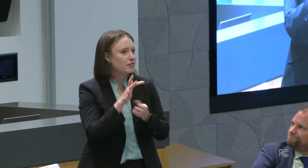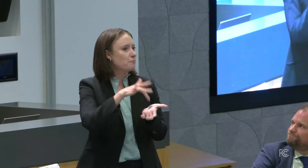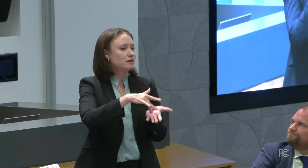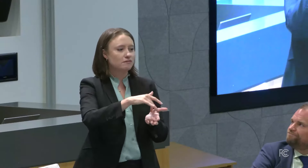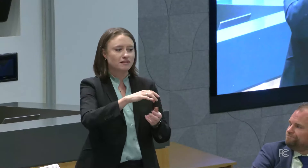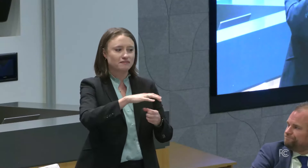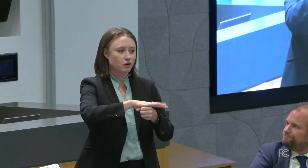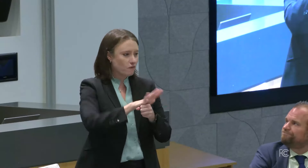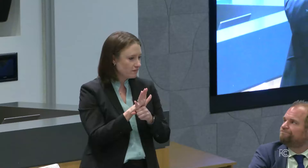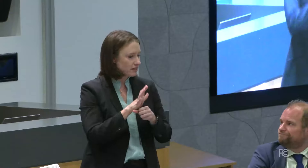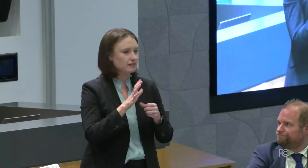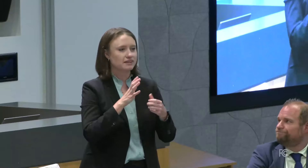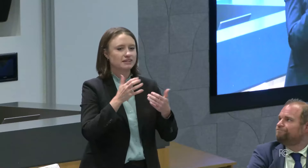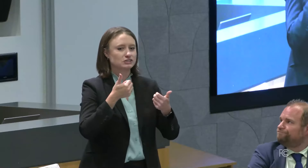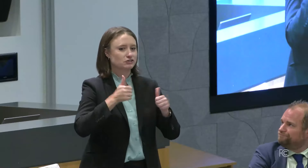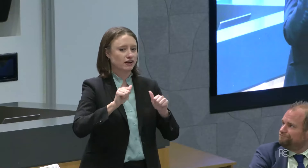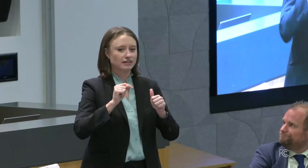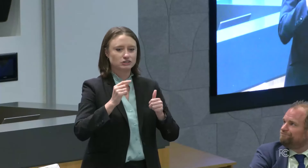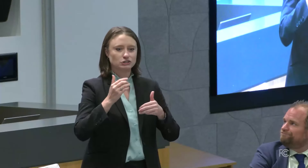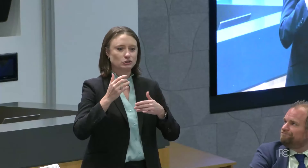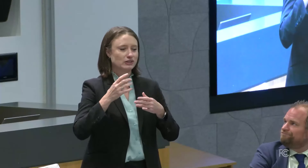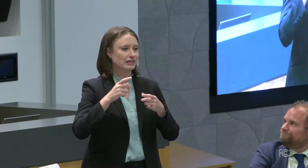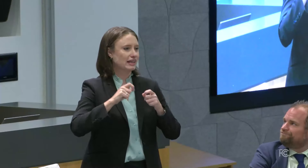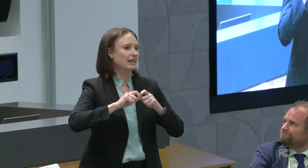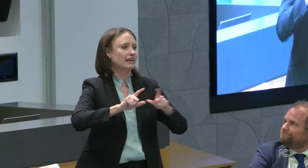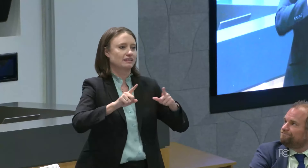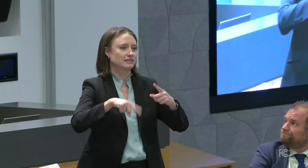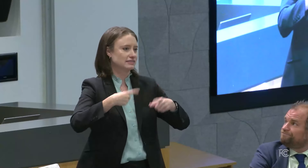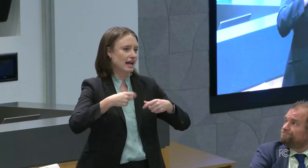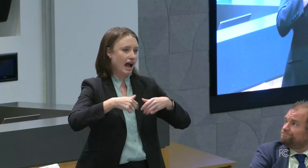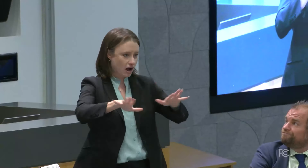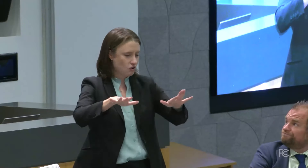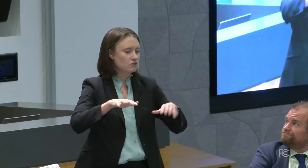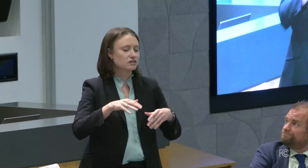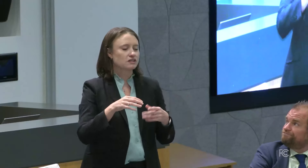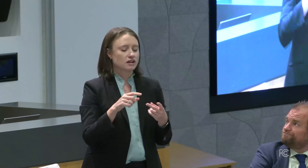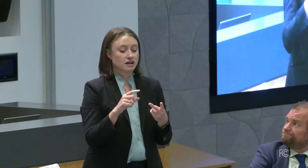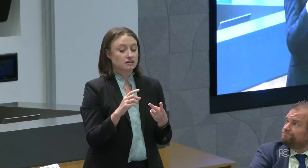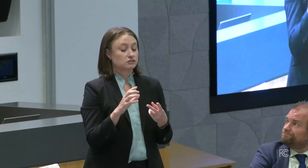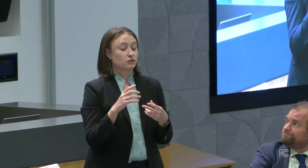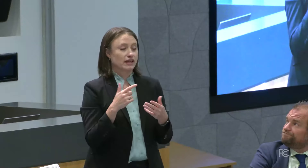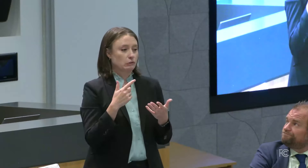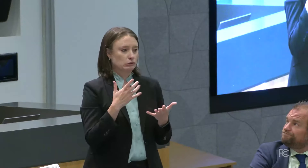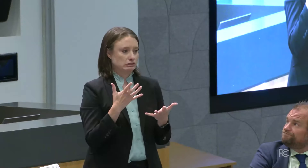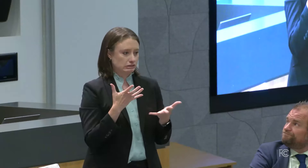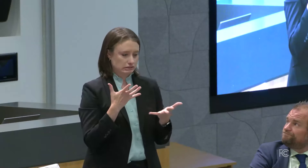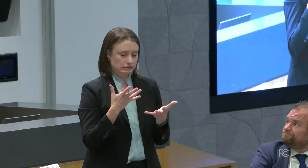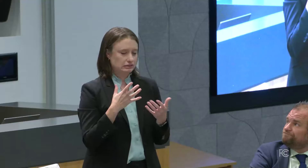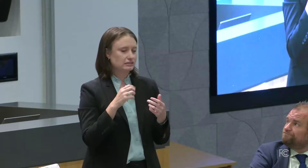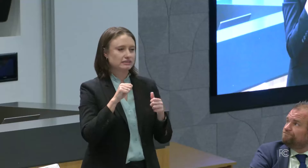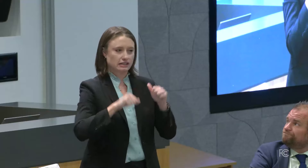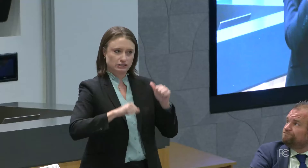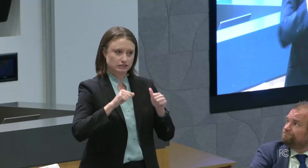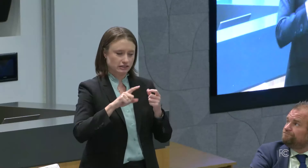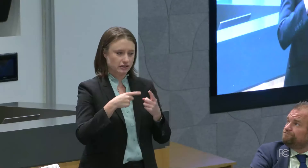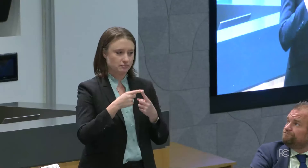AND U.S. AGING WAS UNCERTAIN ABOUT THE FEASIBILITY OF THAT AND THEY JUST WEREN'T READY TO GO THAT ROUTE AT THE TIME BECAUSE IT WAS THE